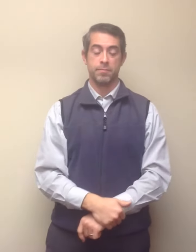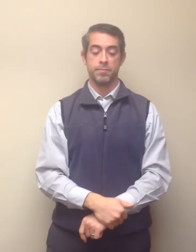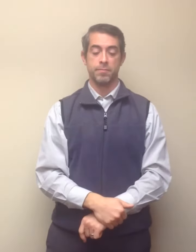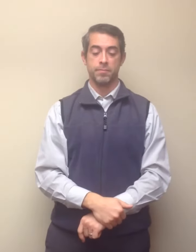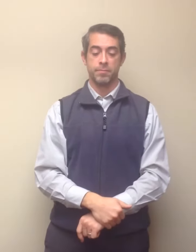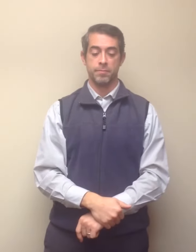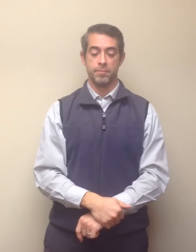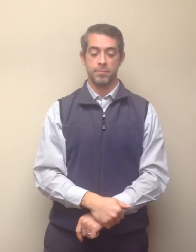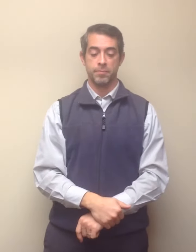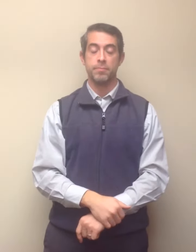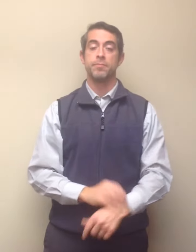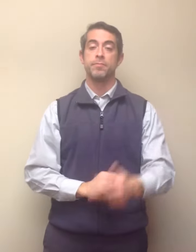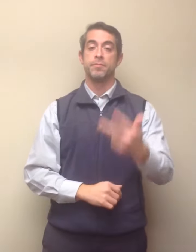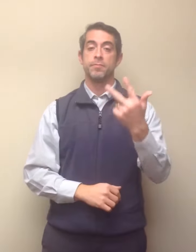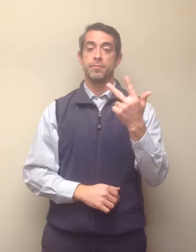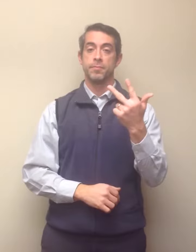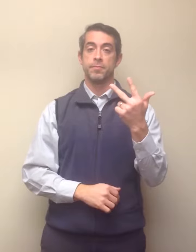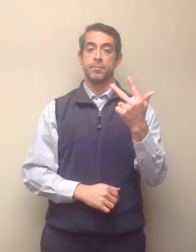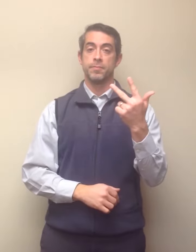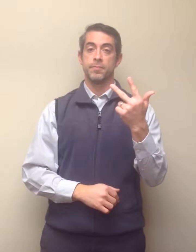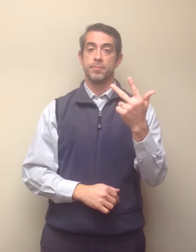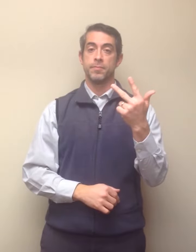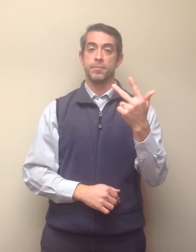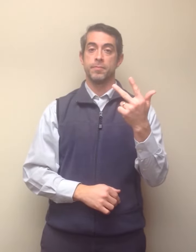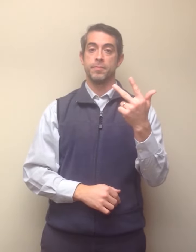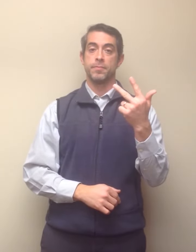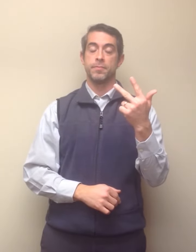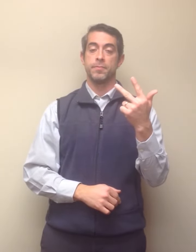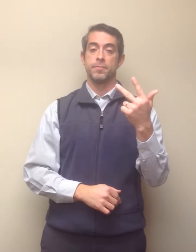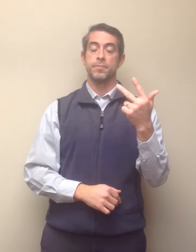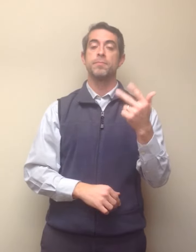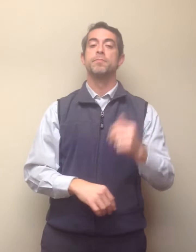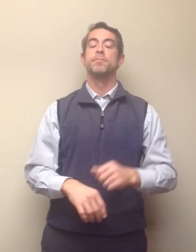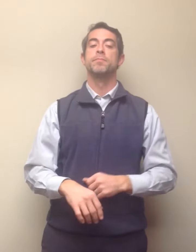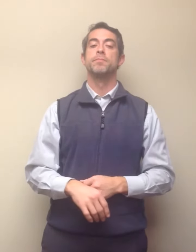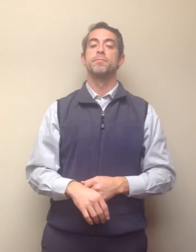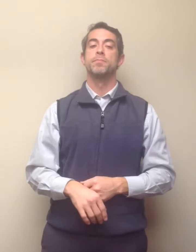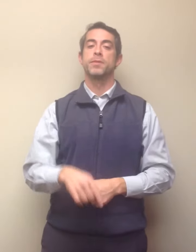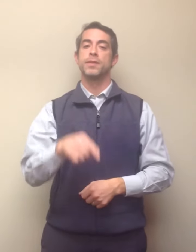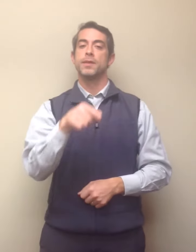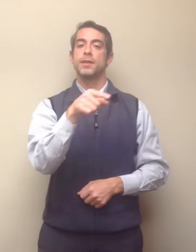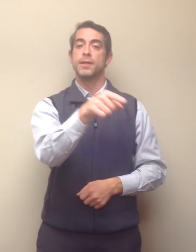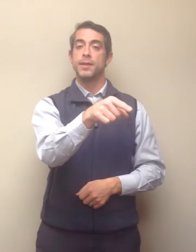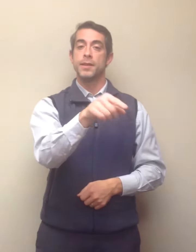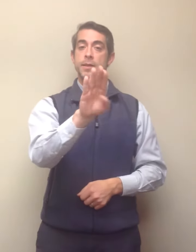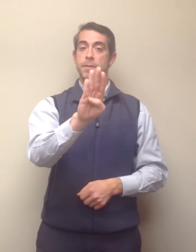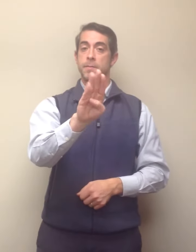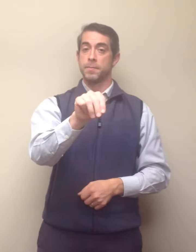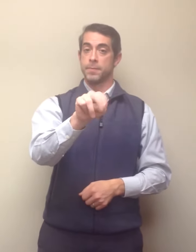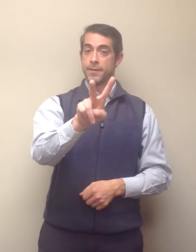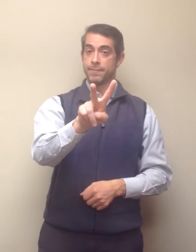Question number three. 3. How does the BMV staff communicate with you?